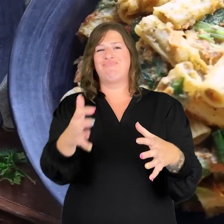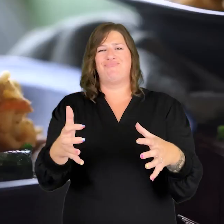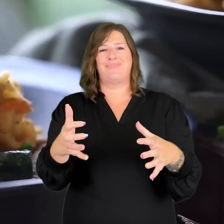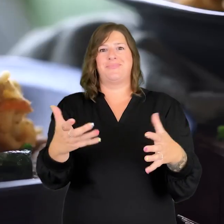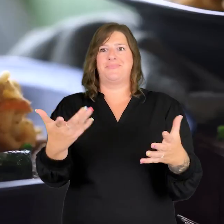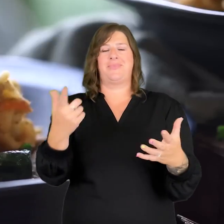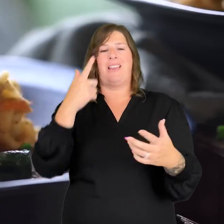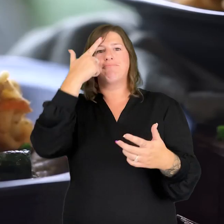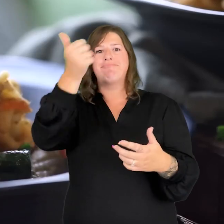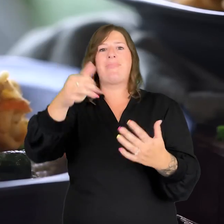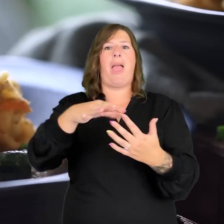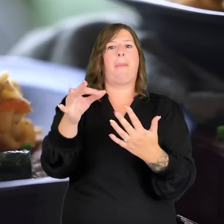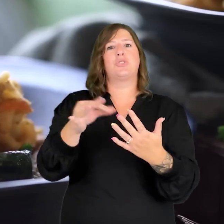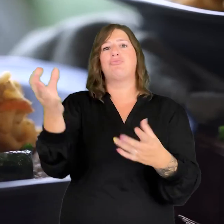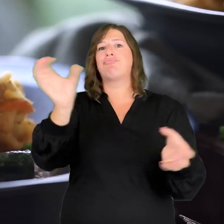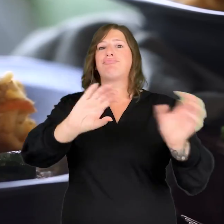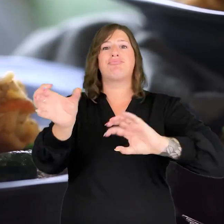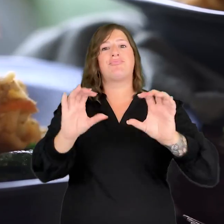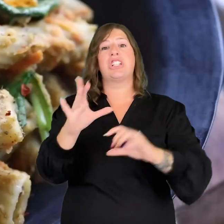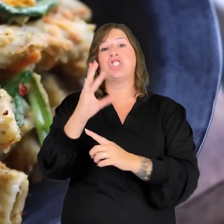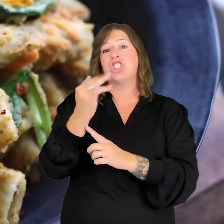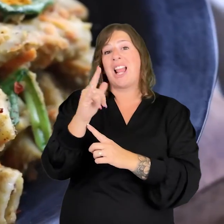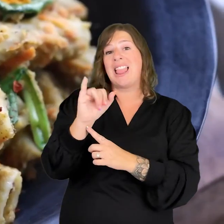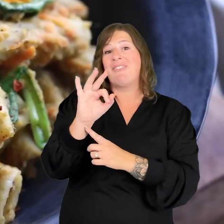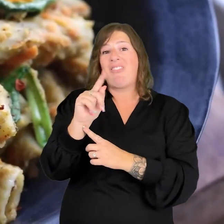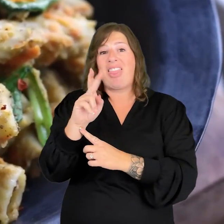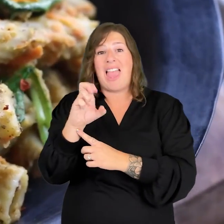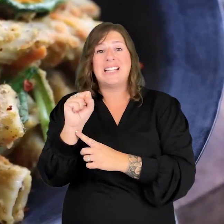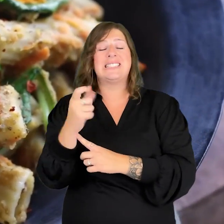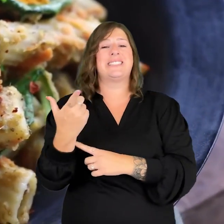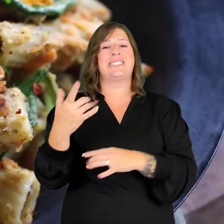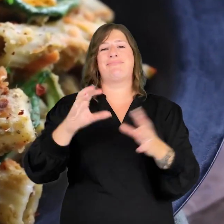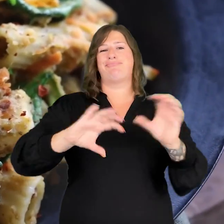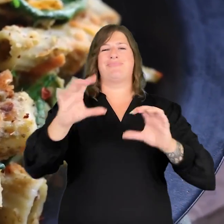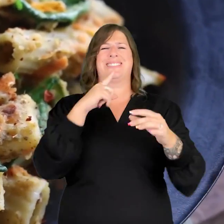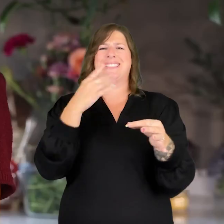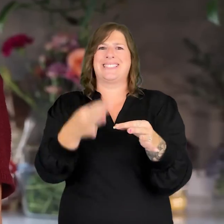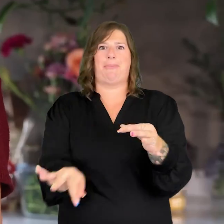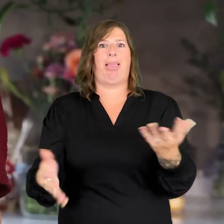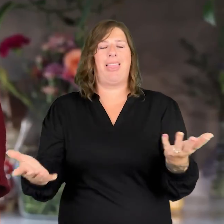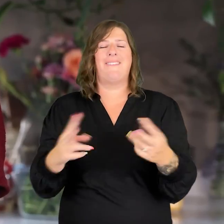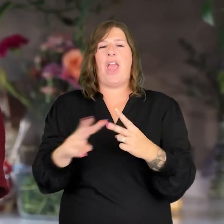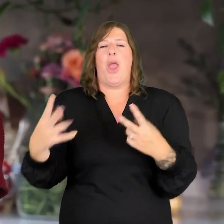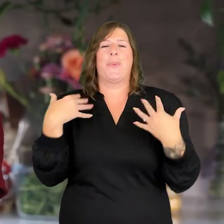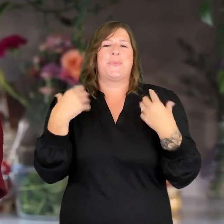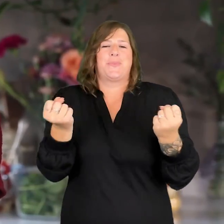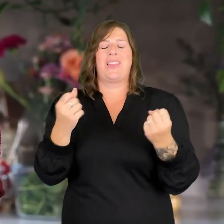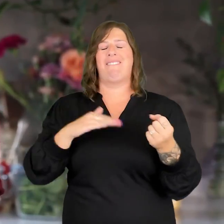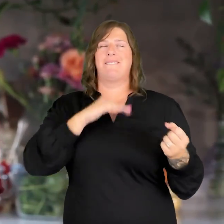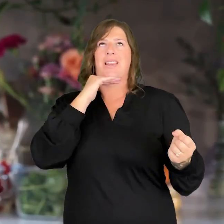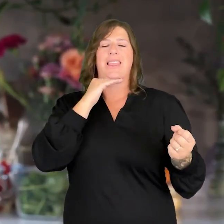with some optional chili flakes on top if you like a little bit of heat. It's a simple pasta, but it's very hearty and filling.